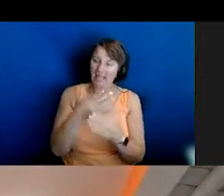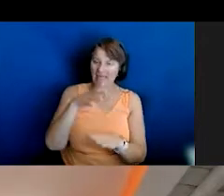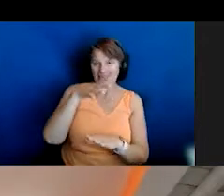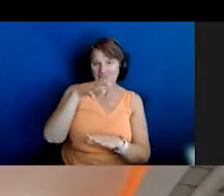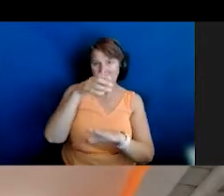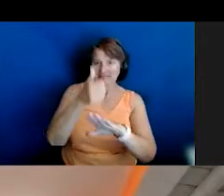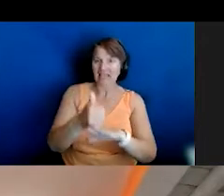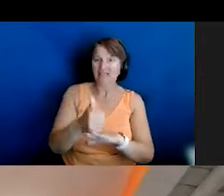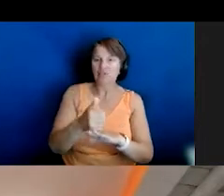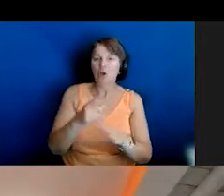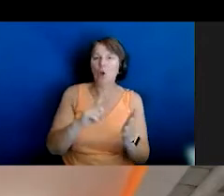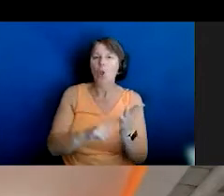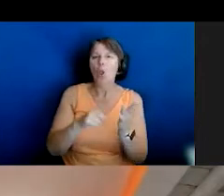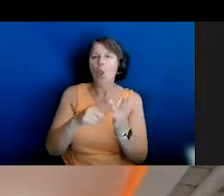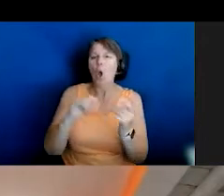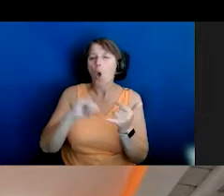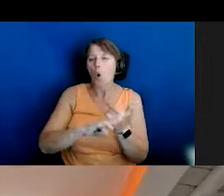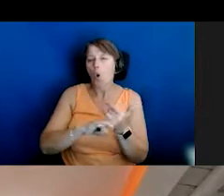Losæter after which means a common in the city.